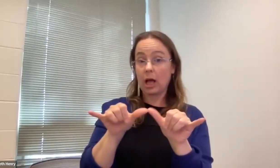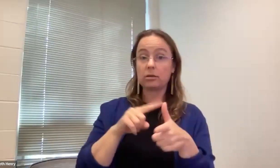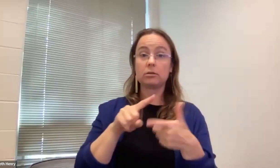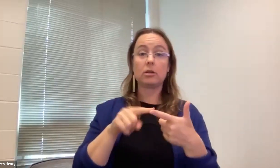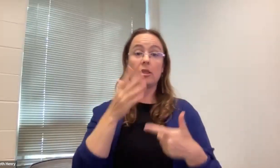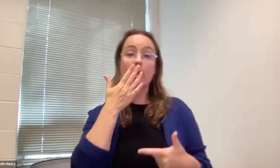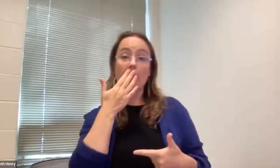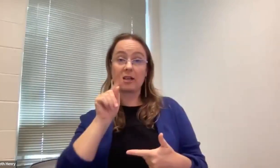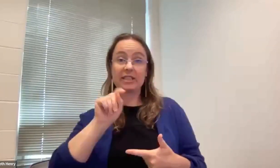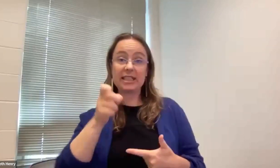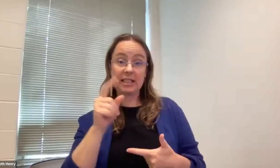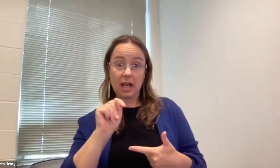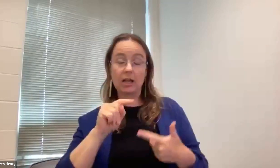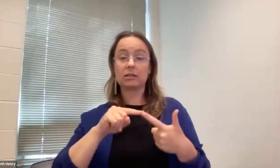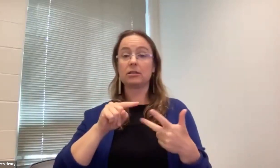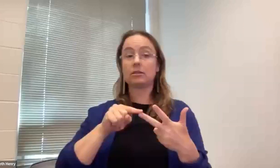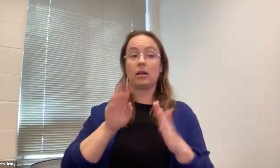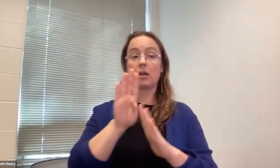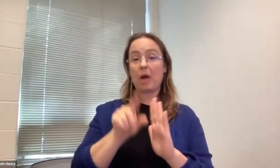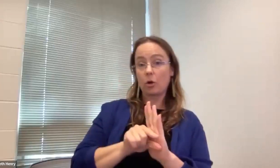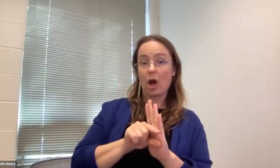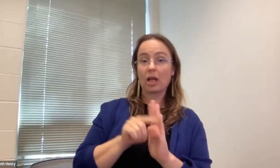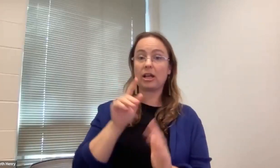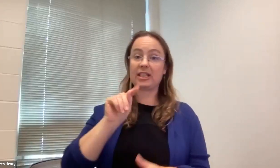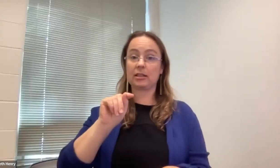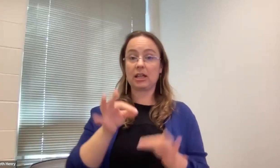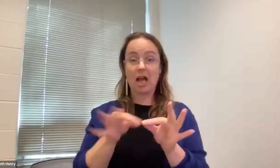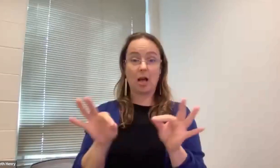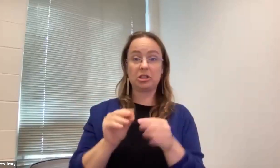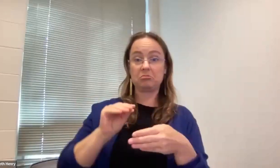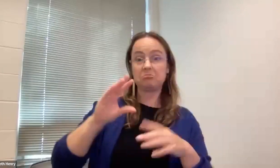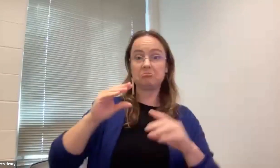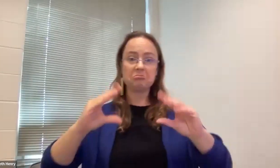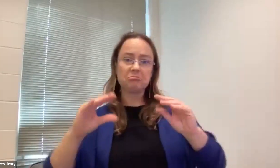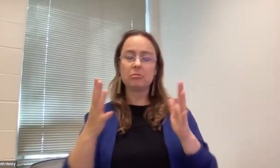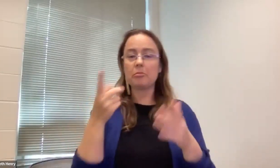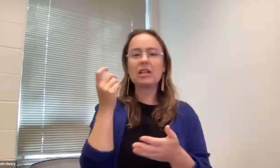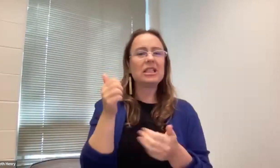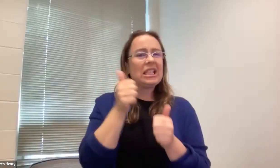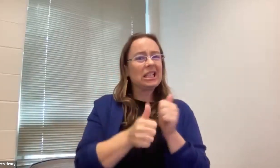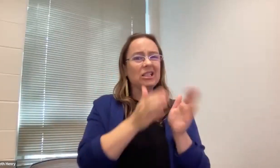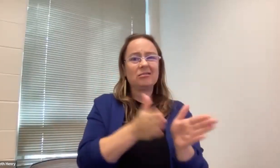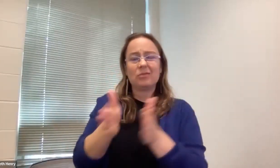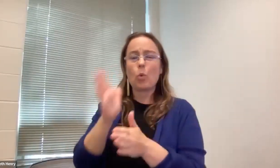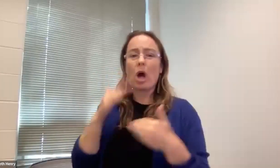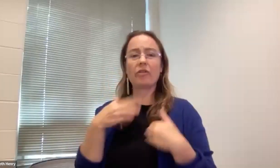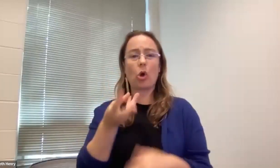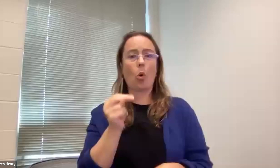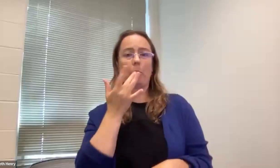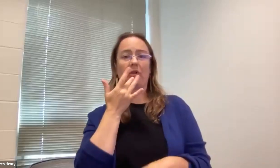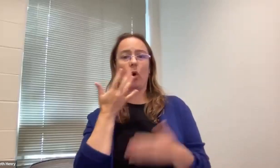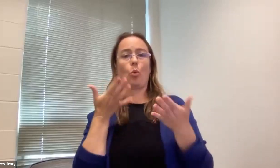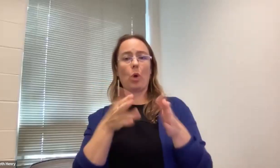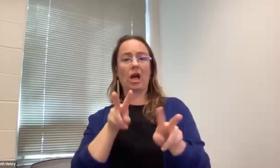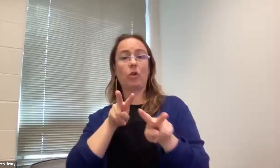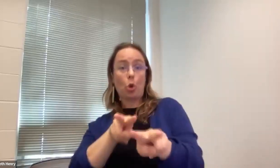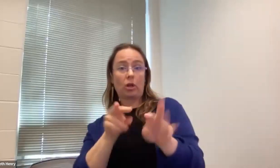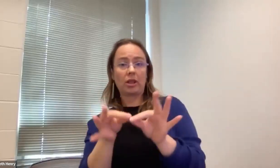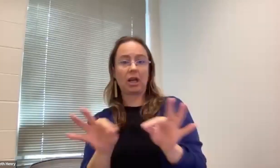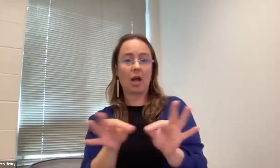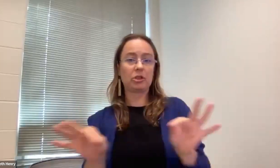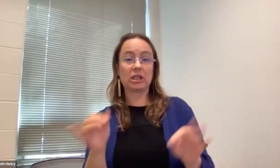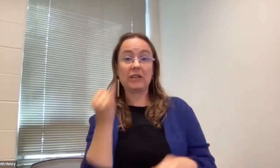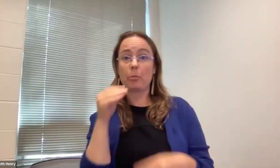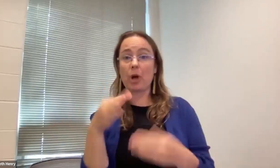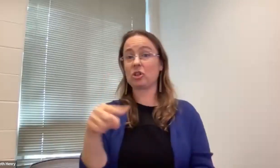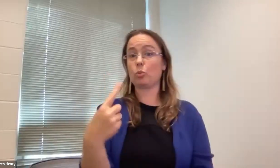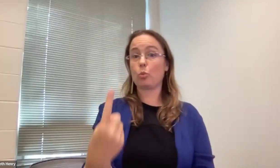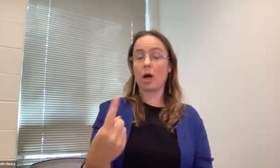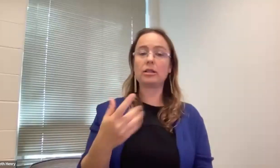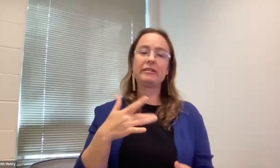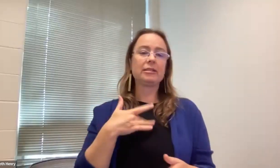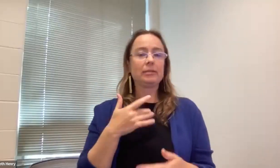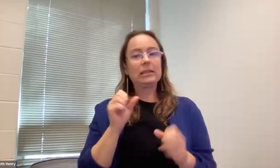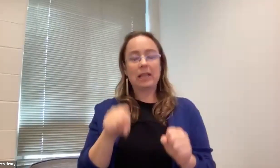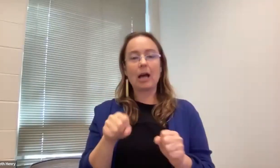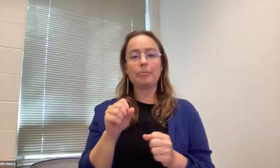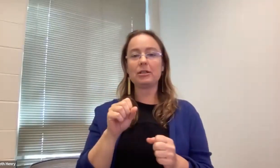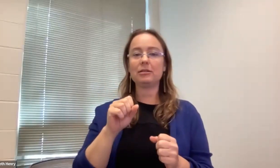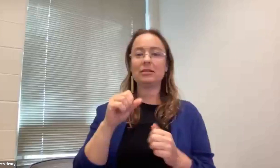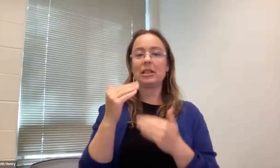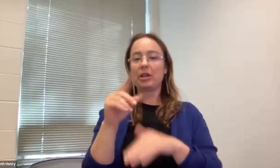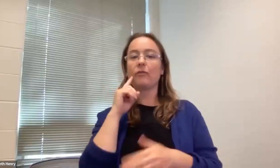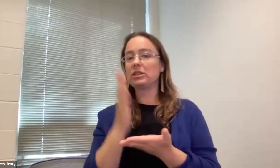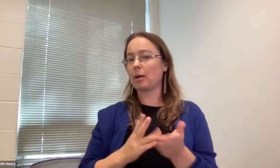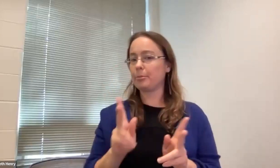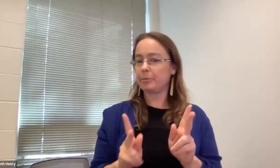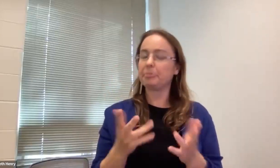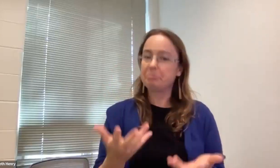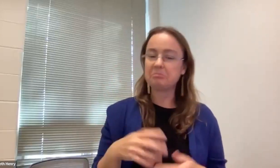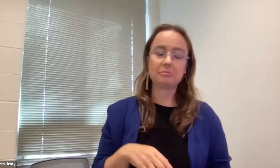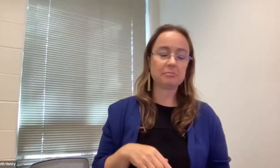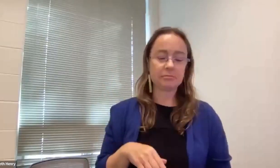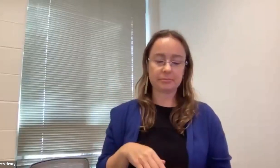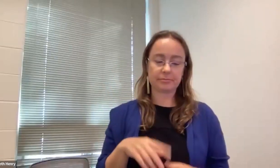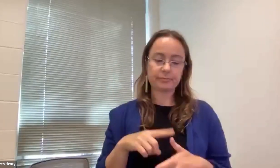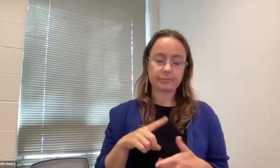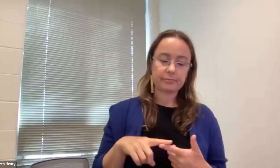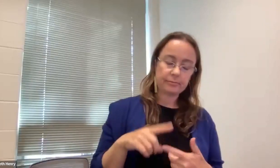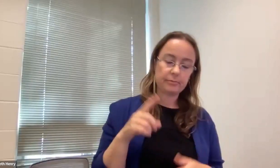Gustavo Navarrete (he/him/él): captions that you are able to edit the color of the text, the size of the text and the background uh for contrast, because each individual will have their own preferences of how they will like to access the captions. If you only provide one type of caption, it can be limiting for some people.